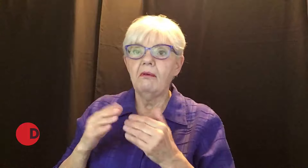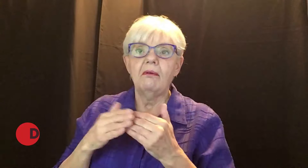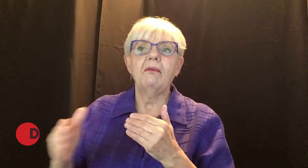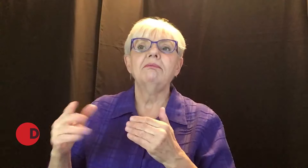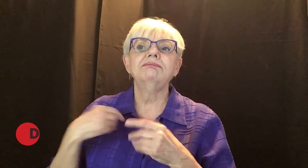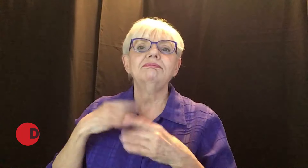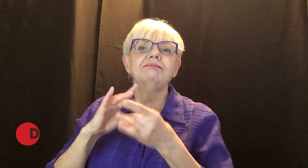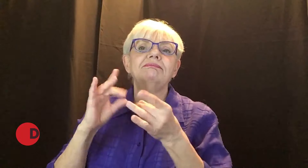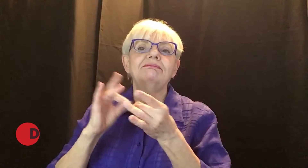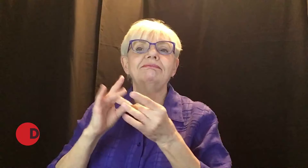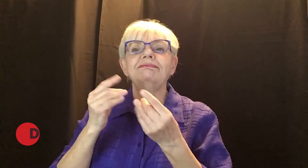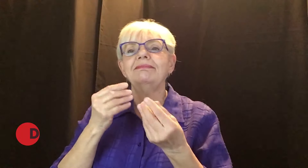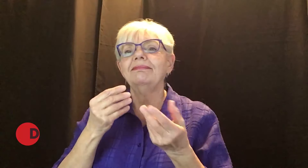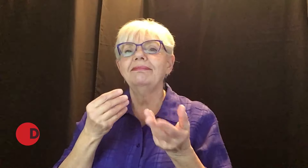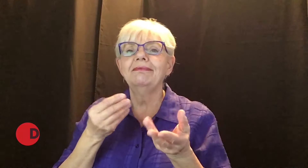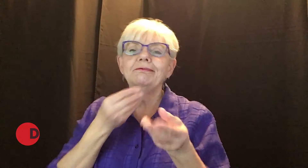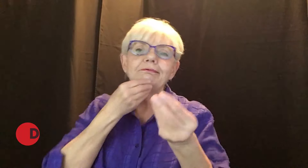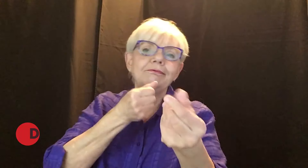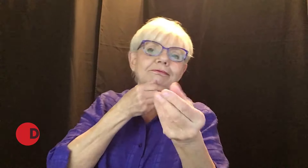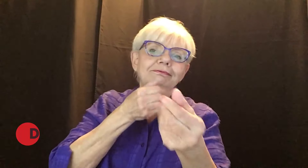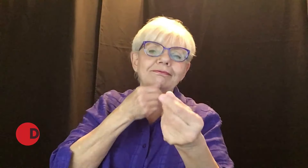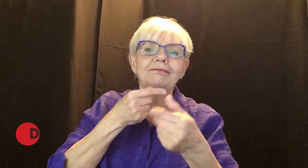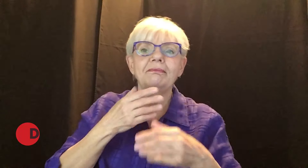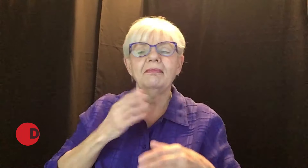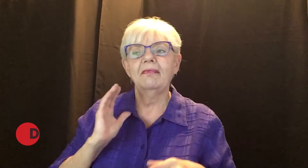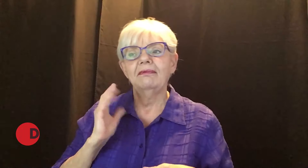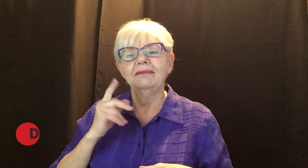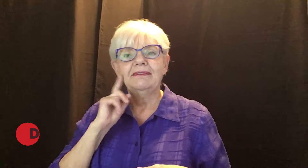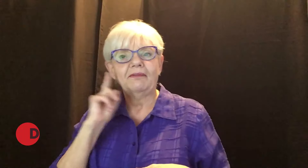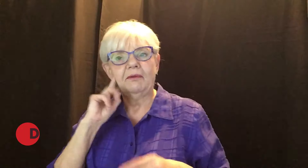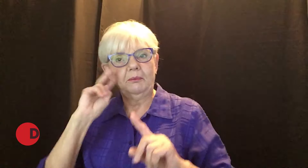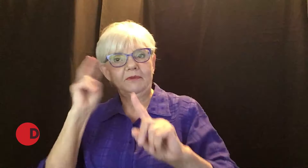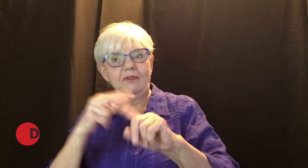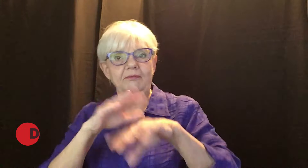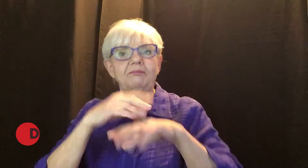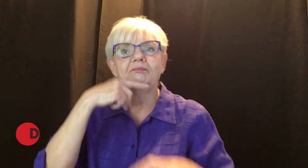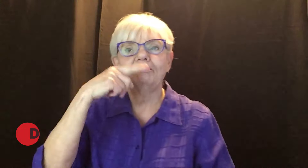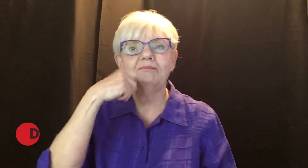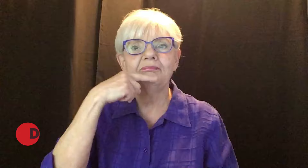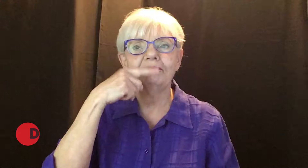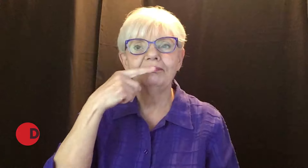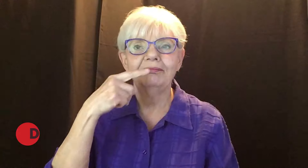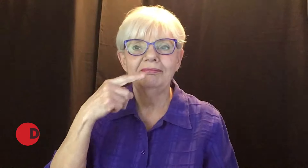My jokes were always good-natured, sharing Deaf people’s perspective on hearing people.